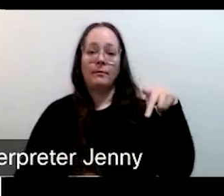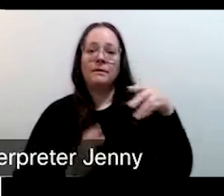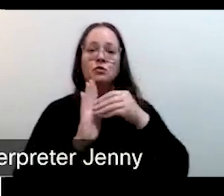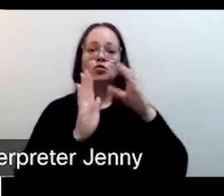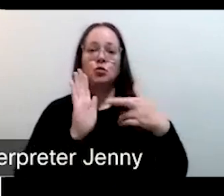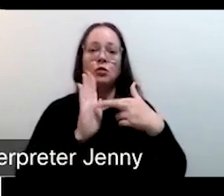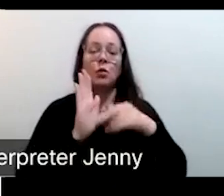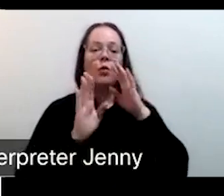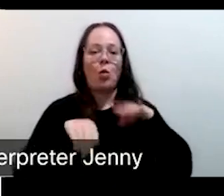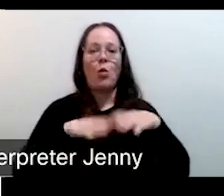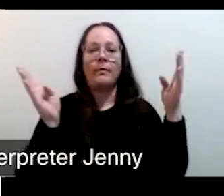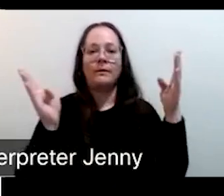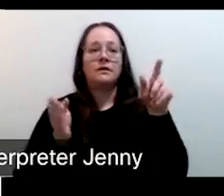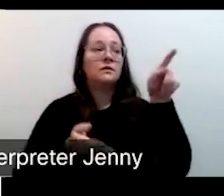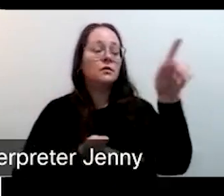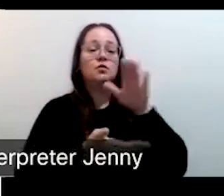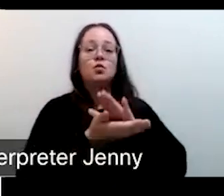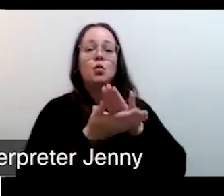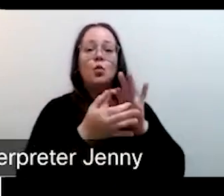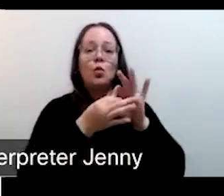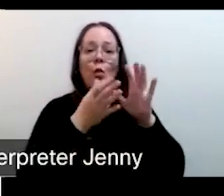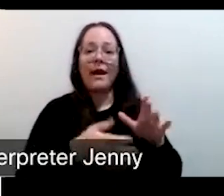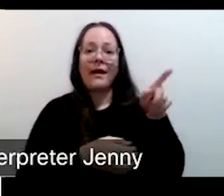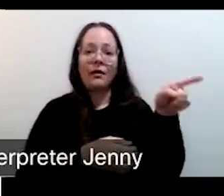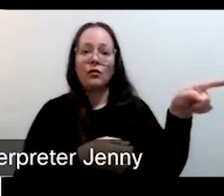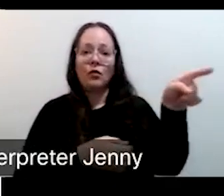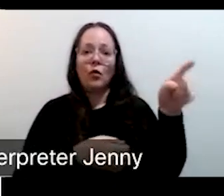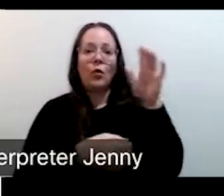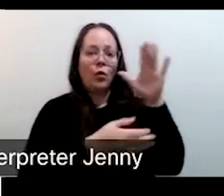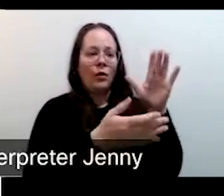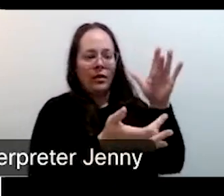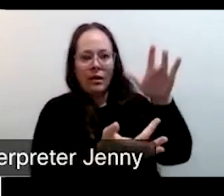School coordinators contact students and recent graduates at their school, tell them about